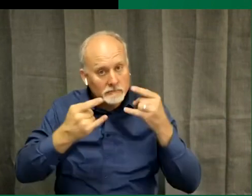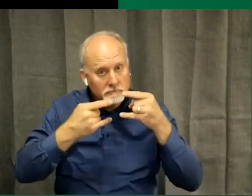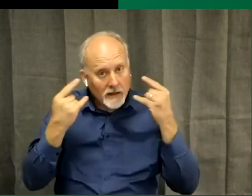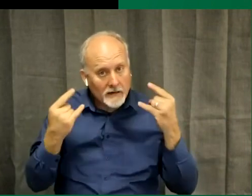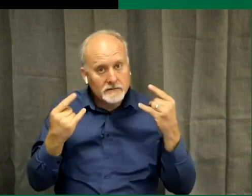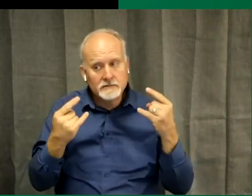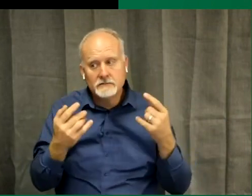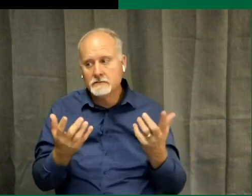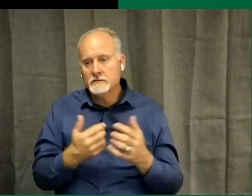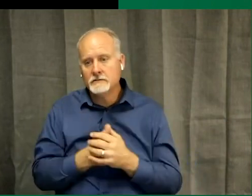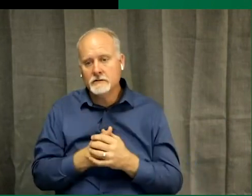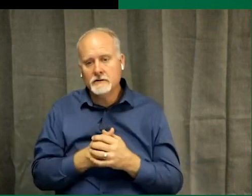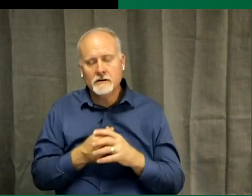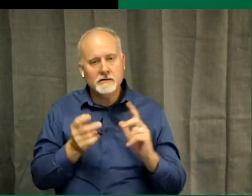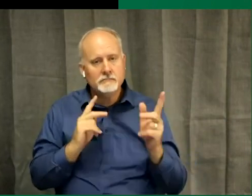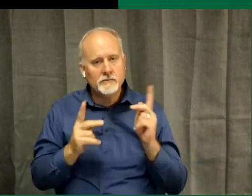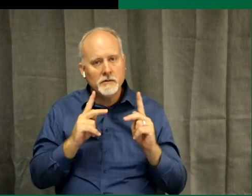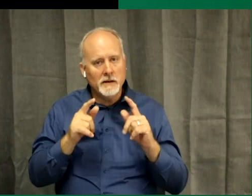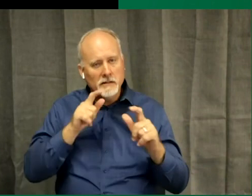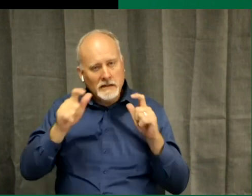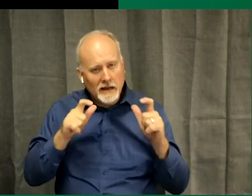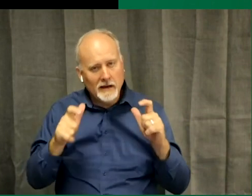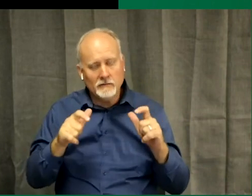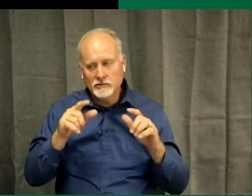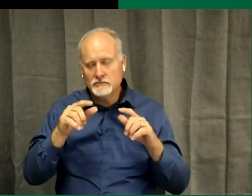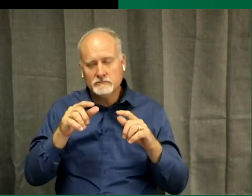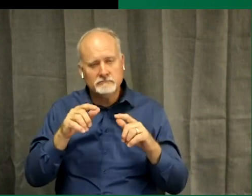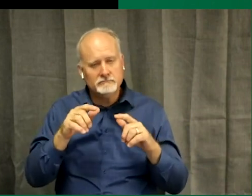in a situation where people might be yelling and shouting there's just a really high risk